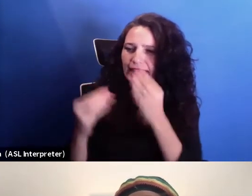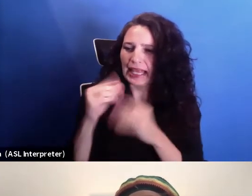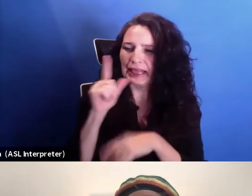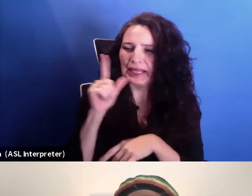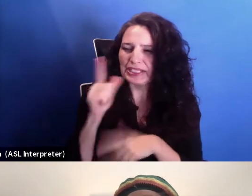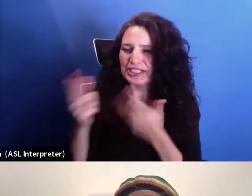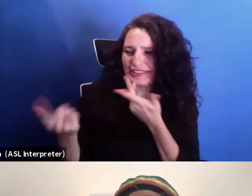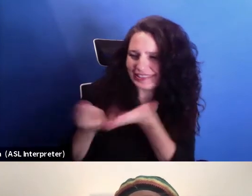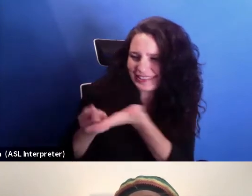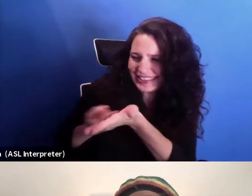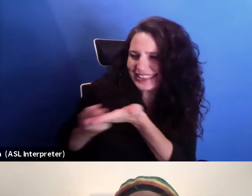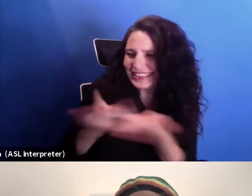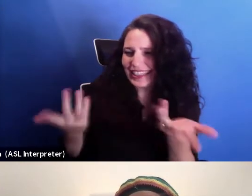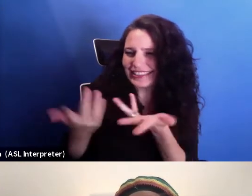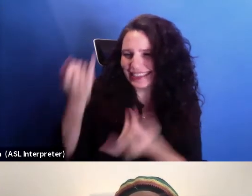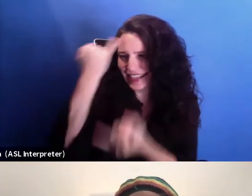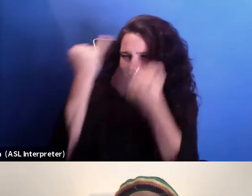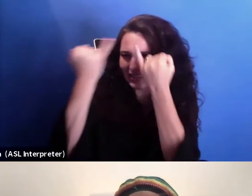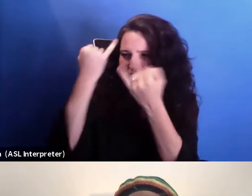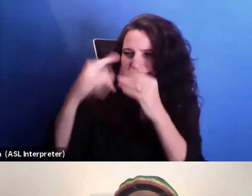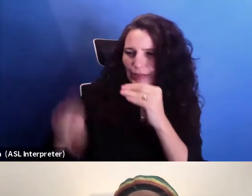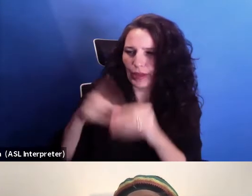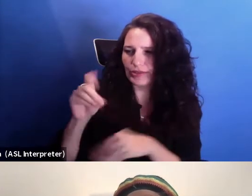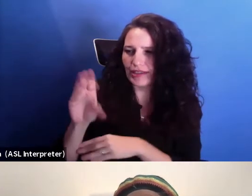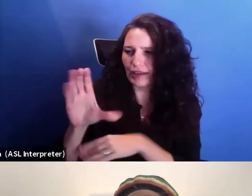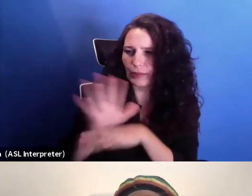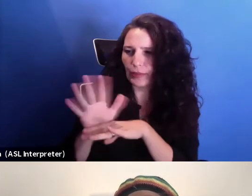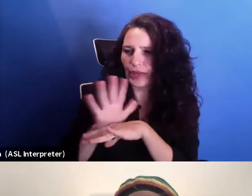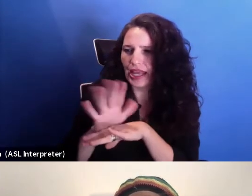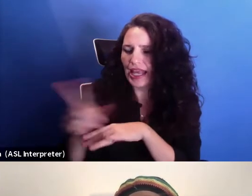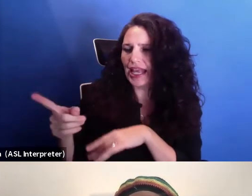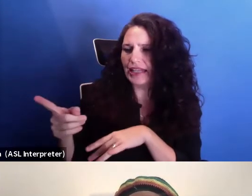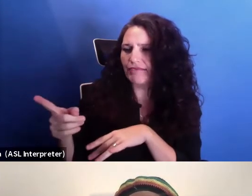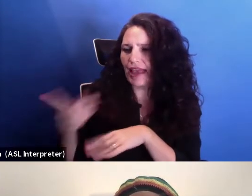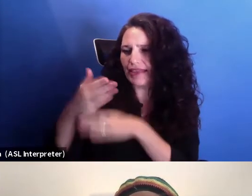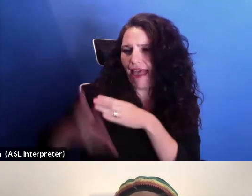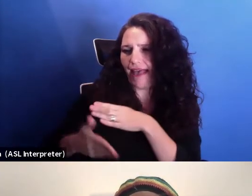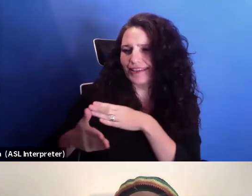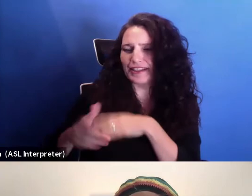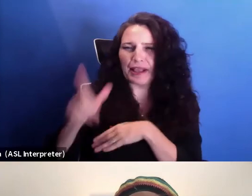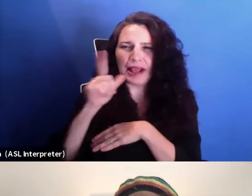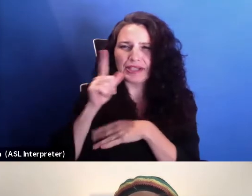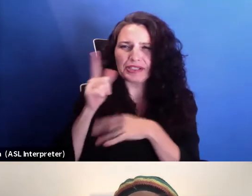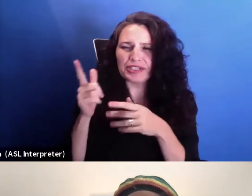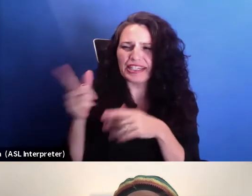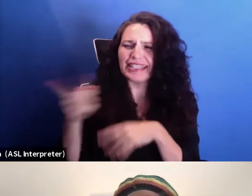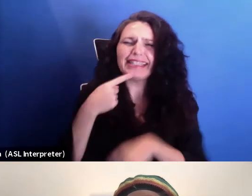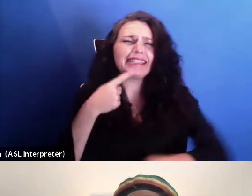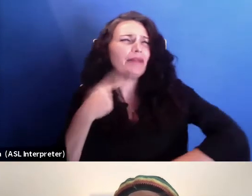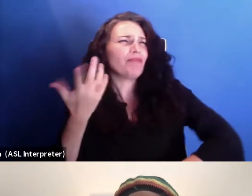but it was this sort of offhanded remark he made at the end of that lunch, you know what I really have always wanted to see as a film